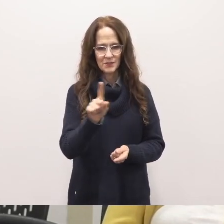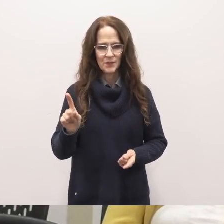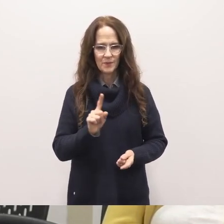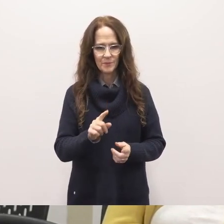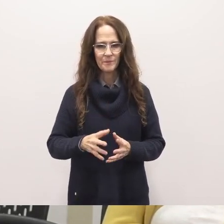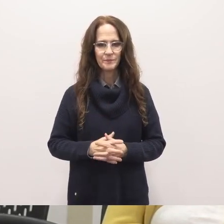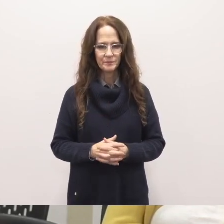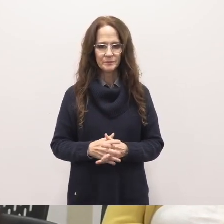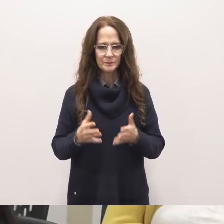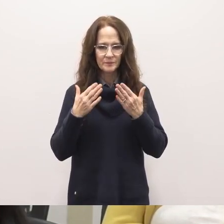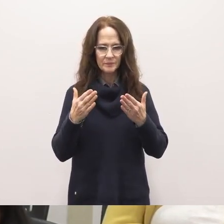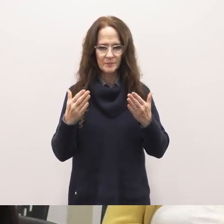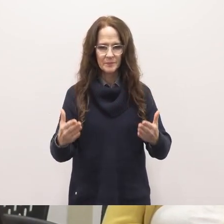Thank you, Margaret, for staying.